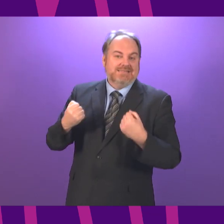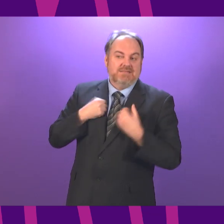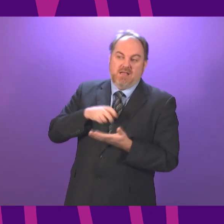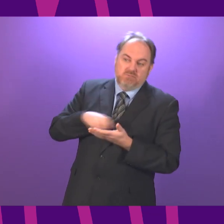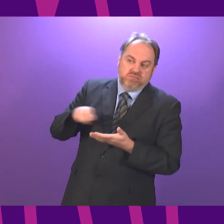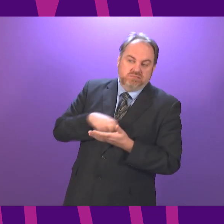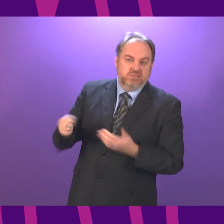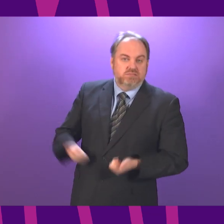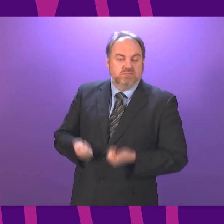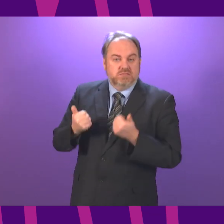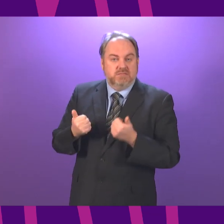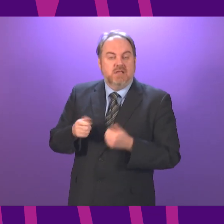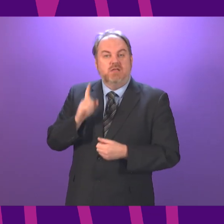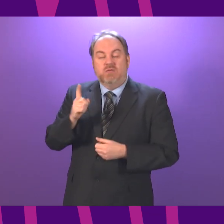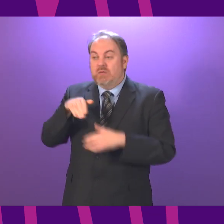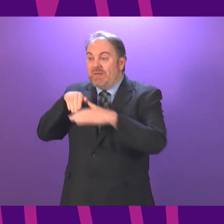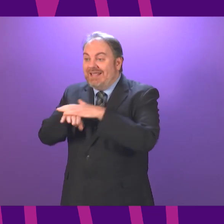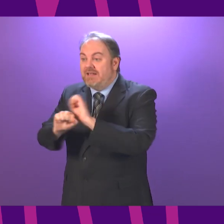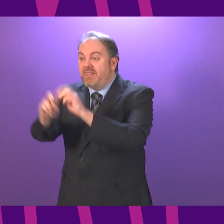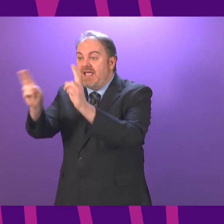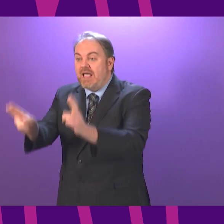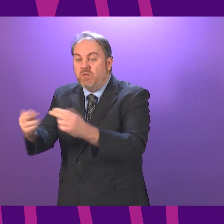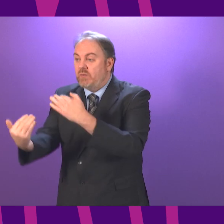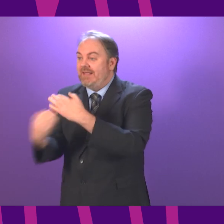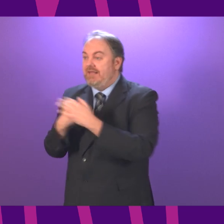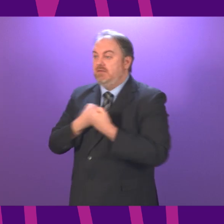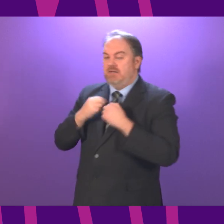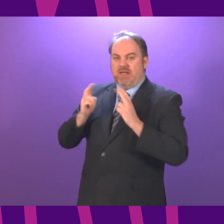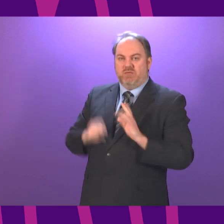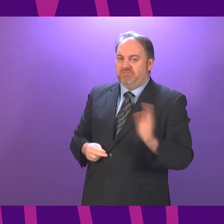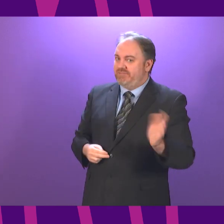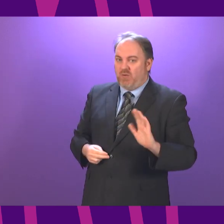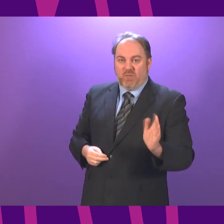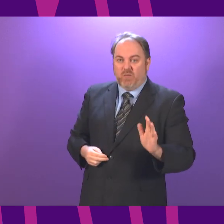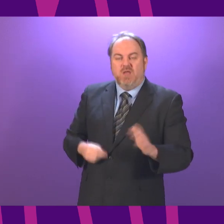houses or go into theirs; and we should all work from home if we possibly can. Further,